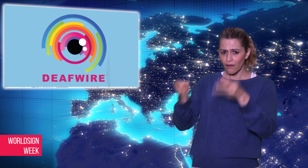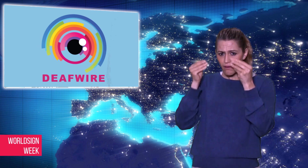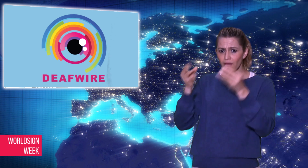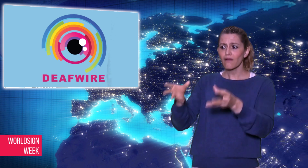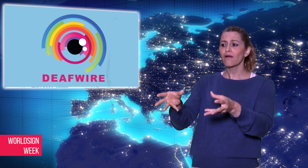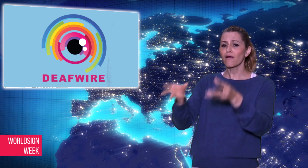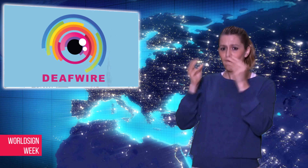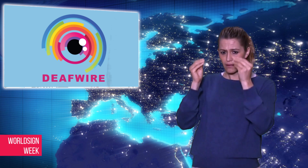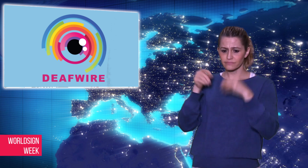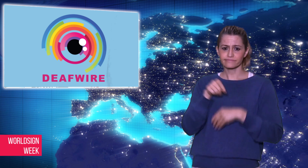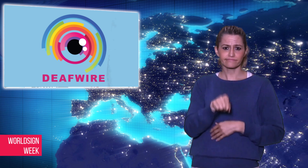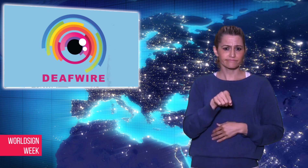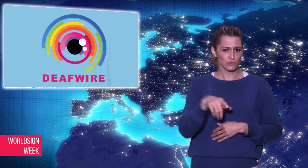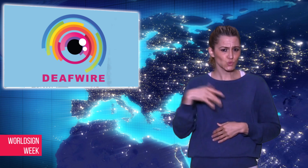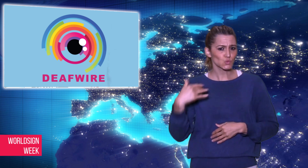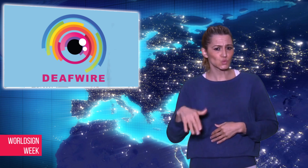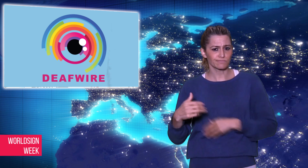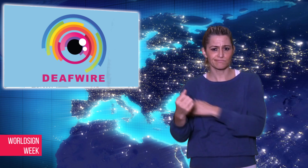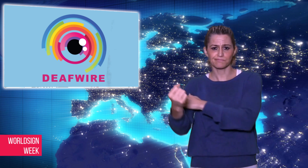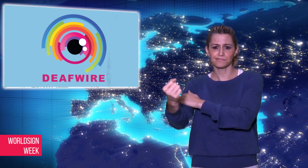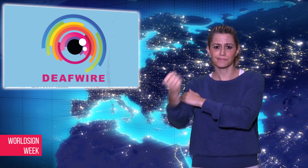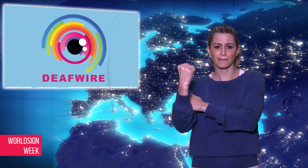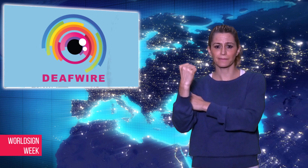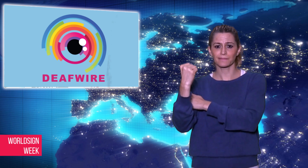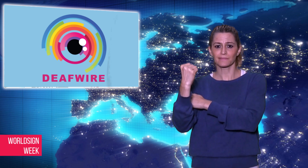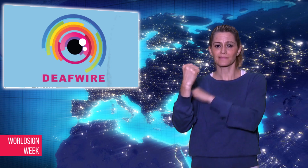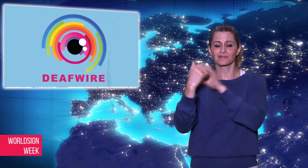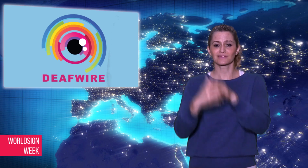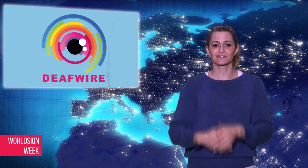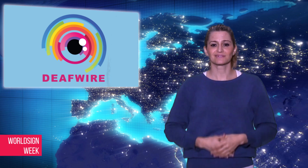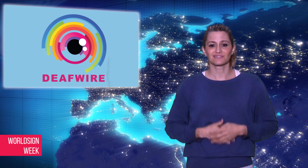they want to raise.